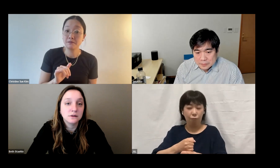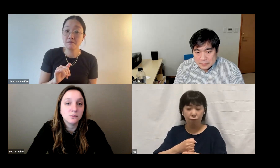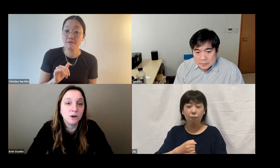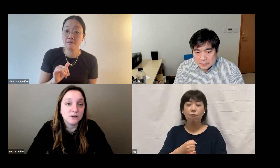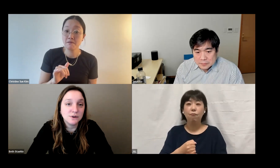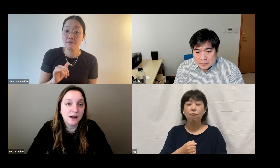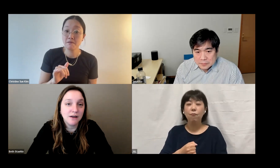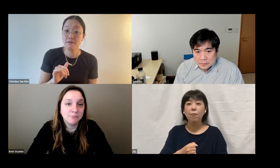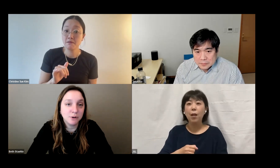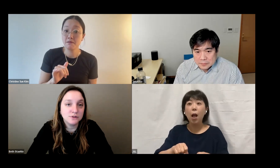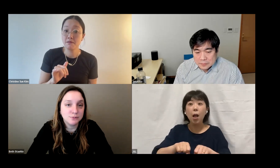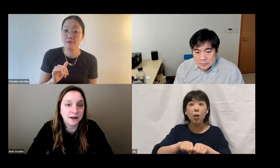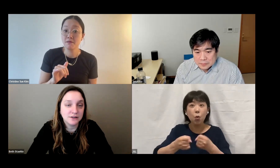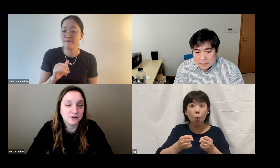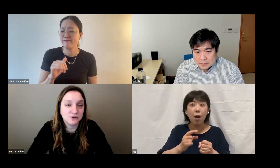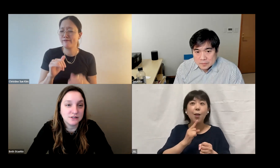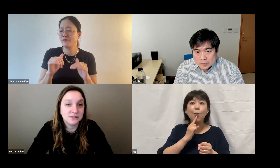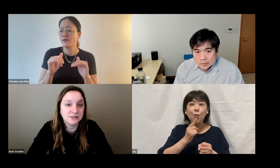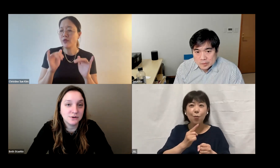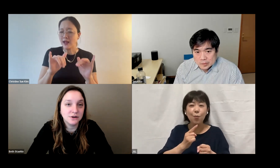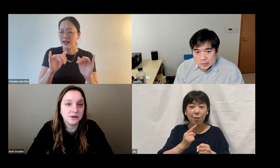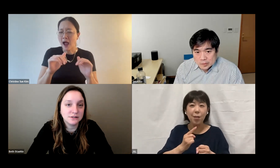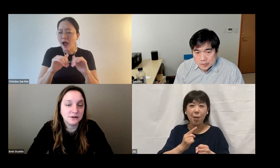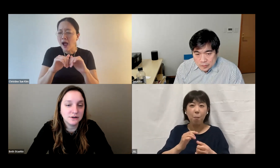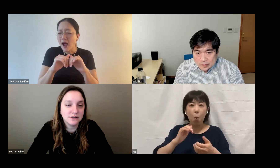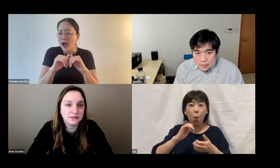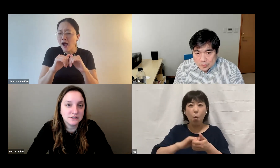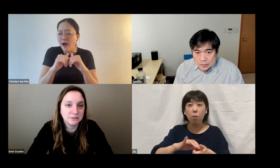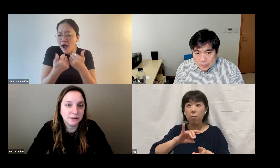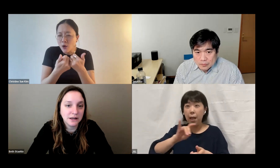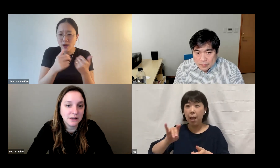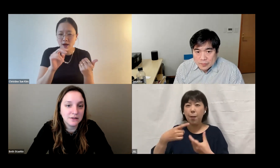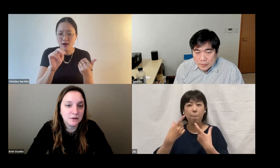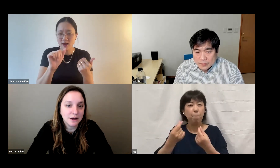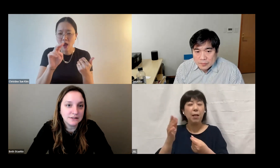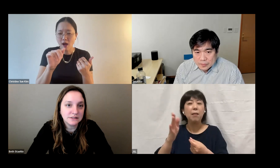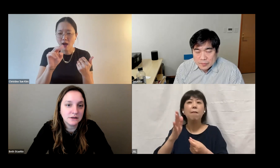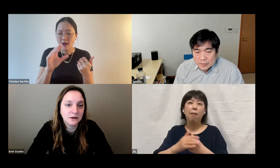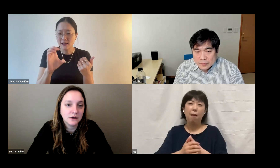we also have post-traumatic stress disorder considered as a disability in the US.